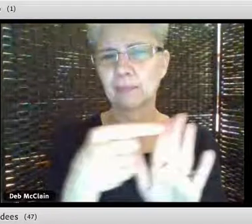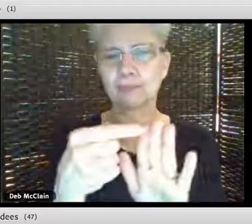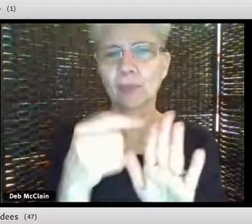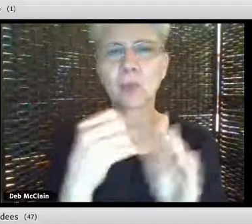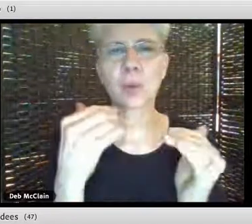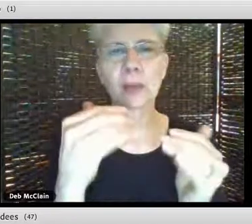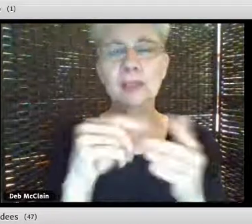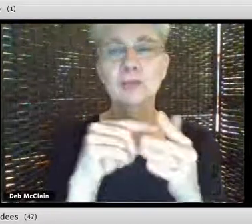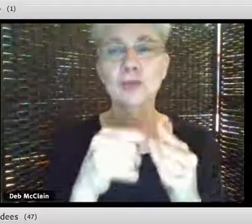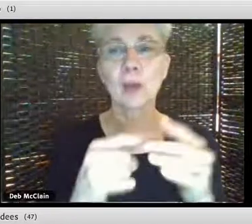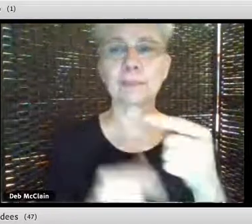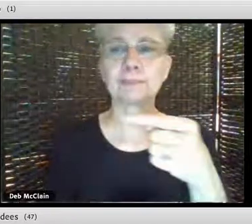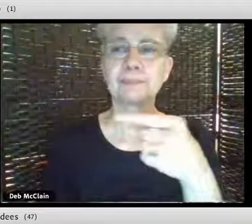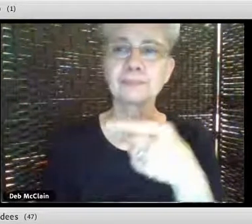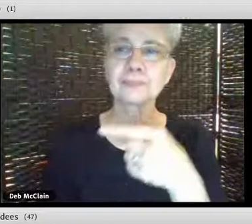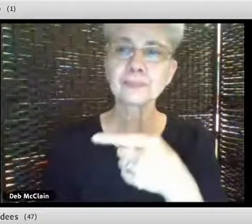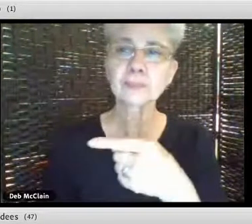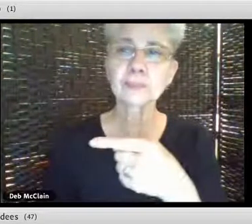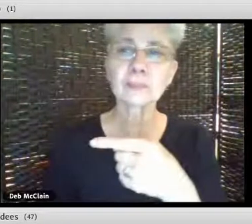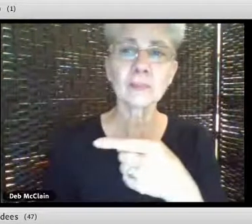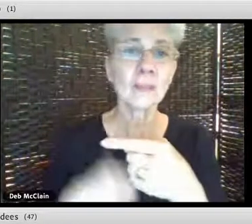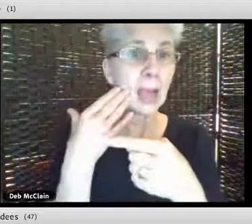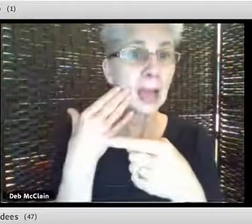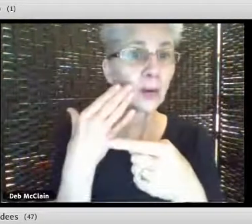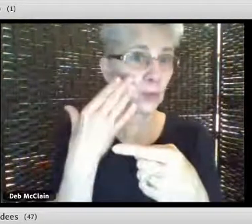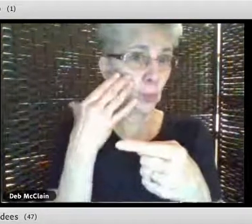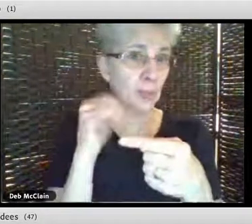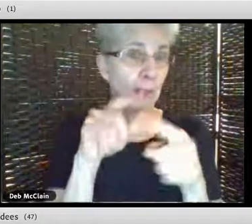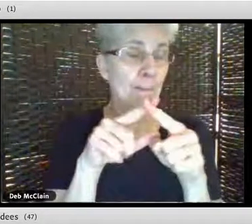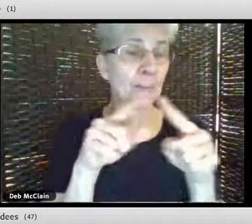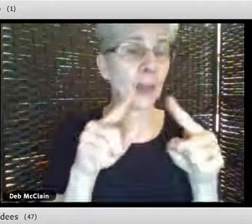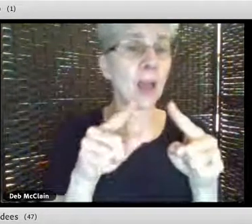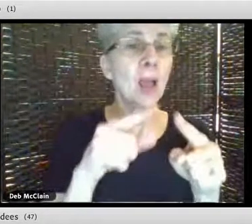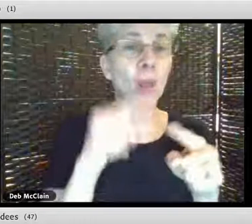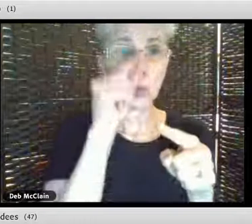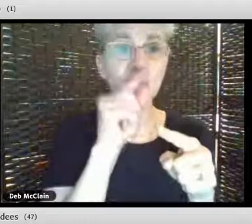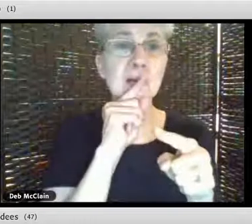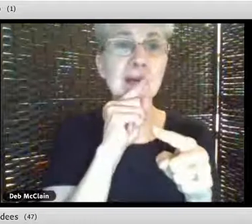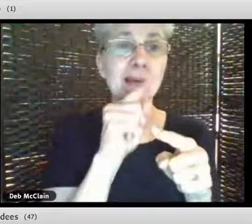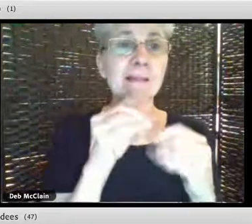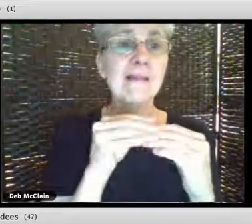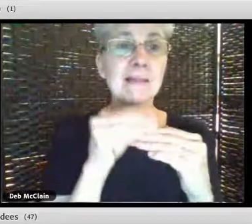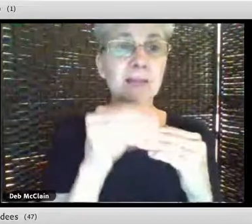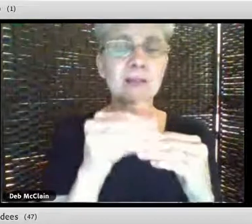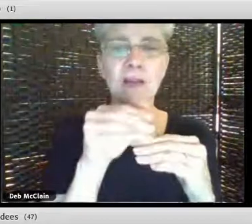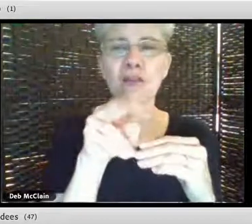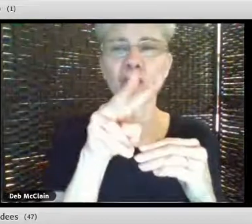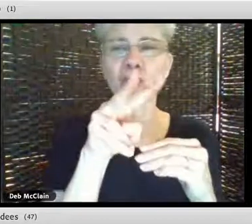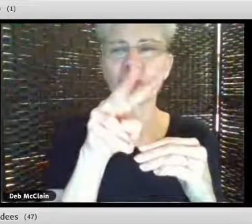So let's go ahead and get started. So I don't know if you guys knew, but Google actually has over about --